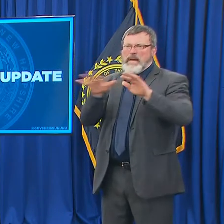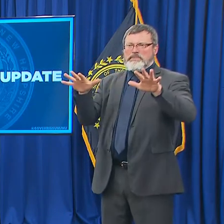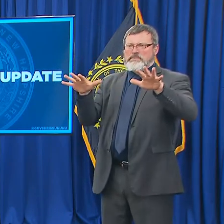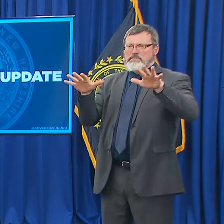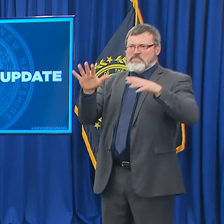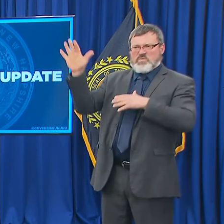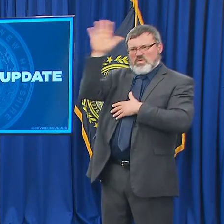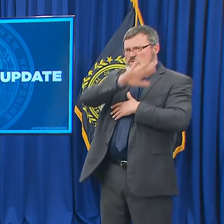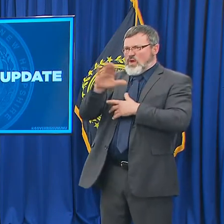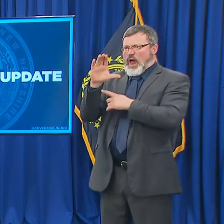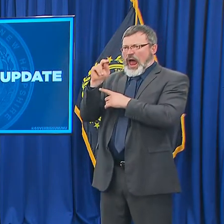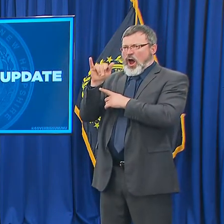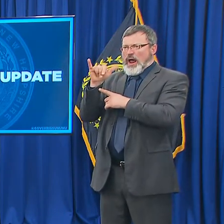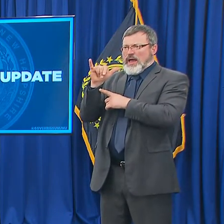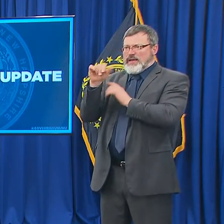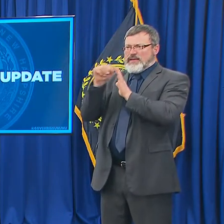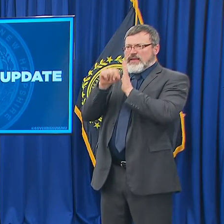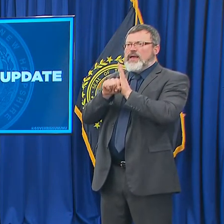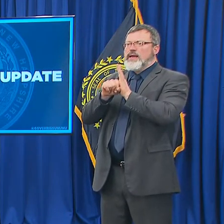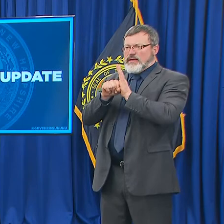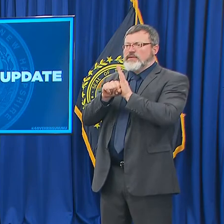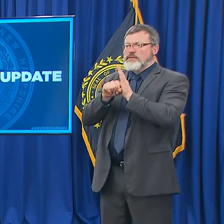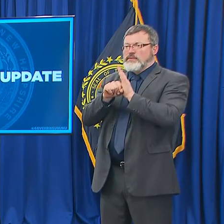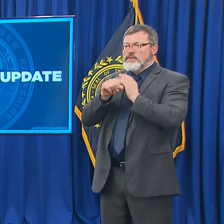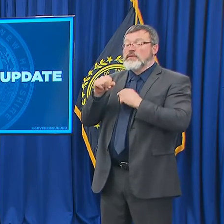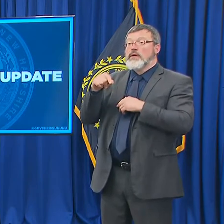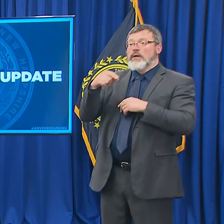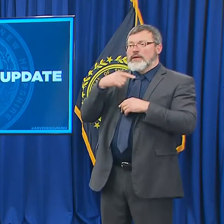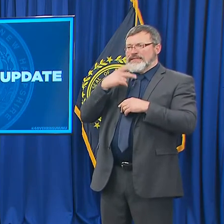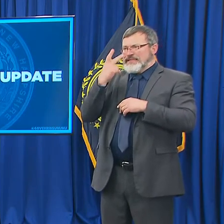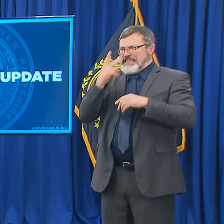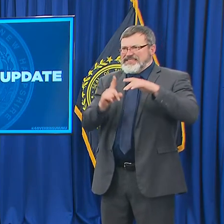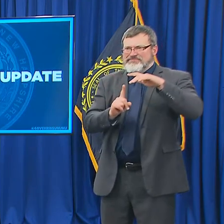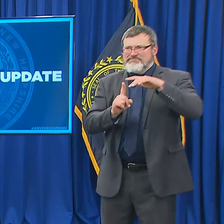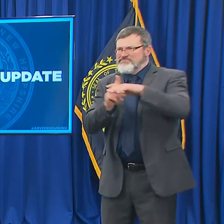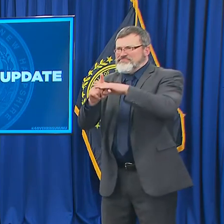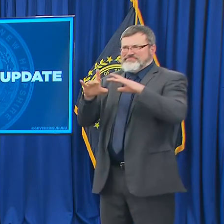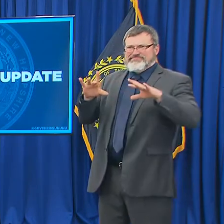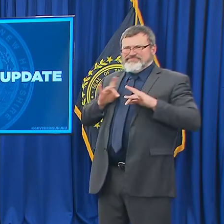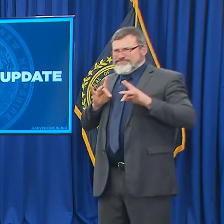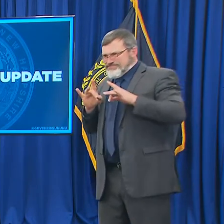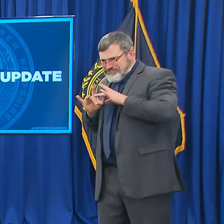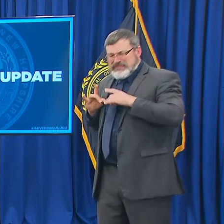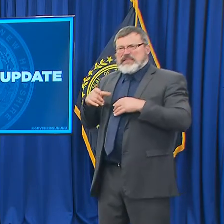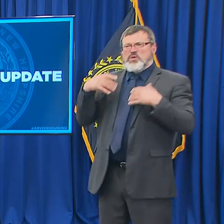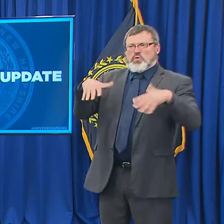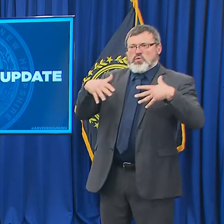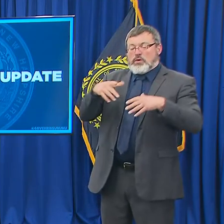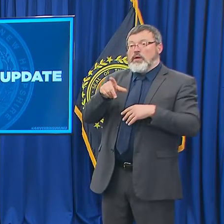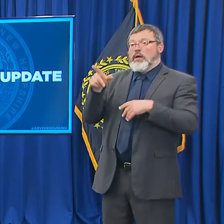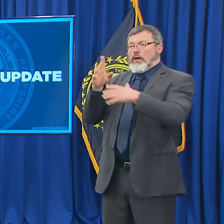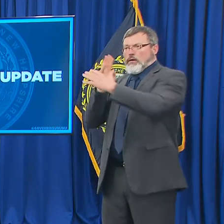That includes limiting travel avoiding gathering with people that are not part of your household